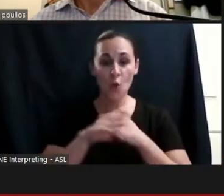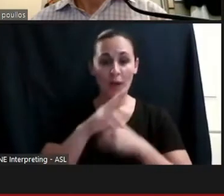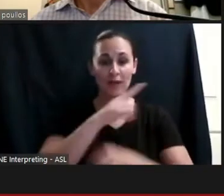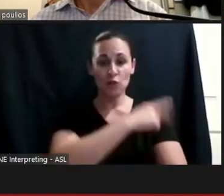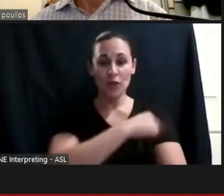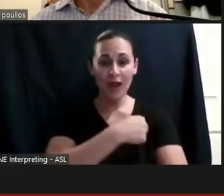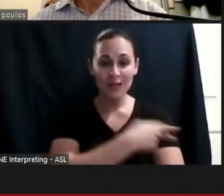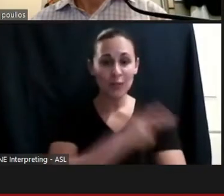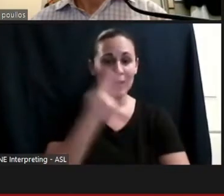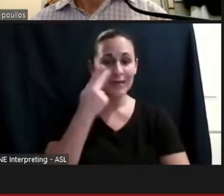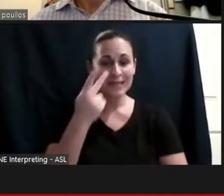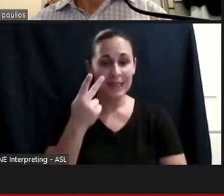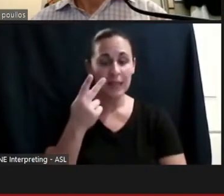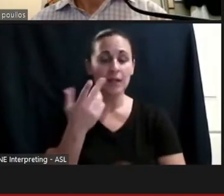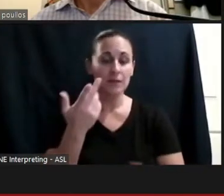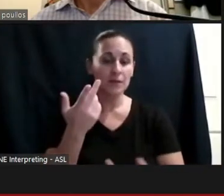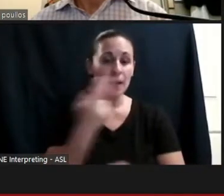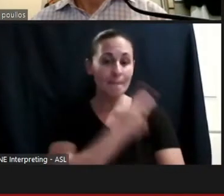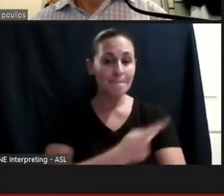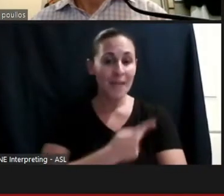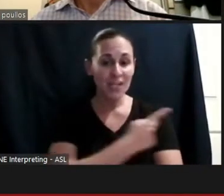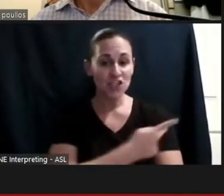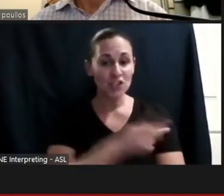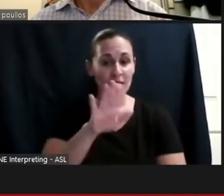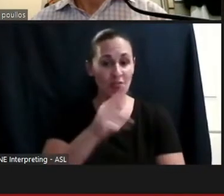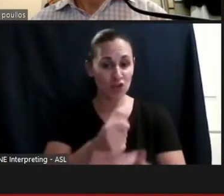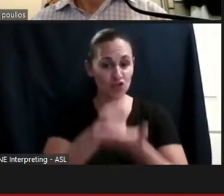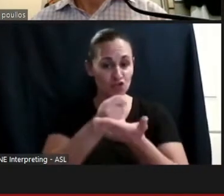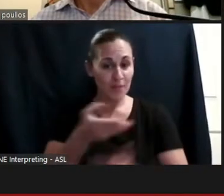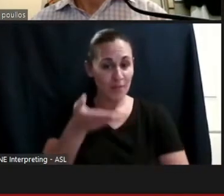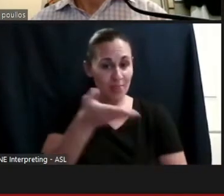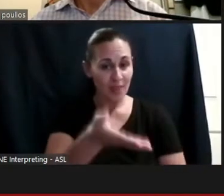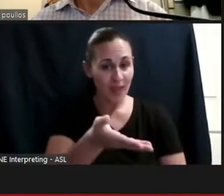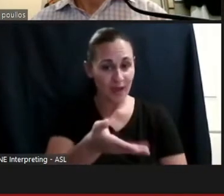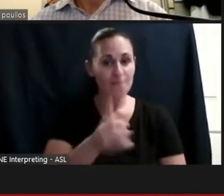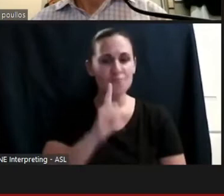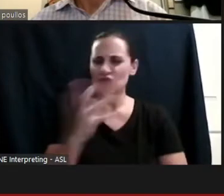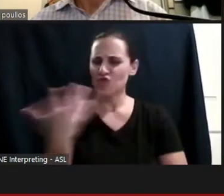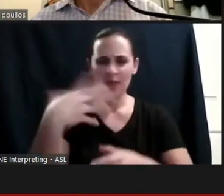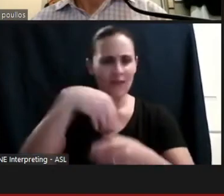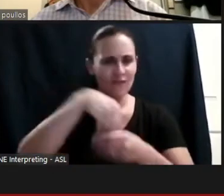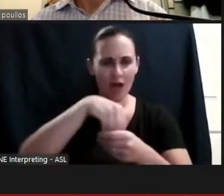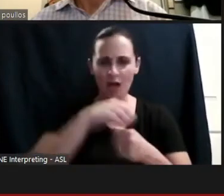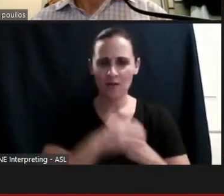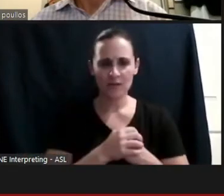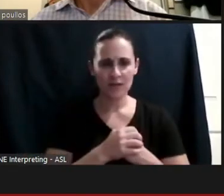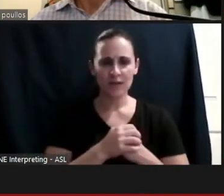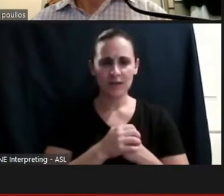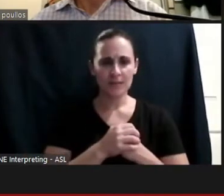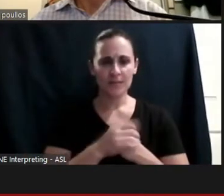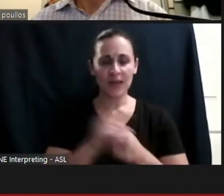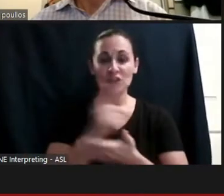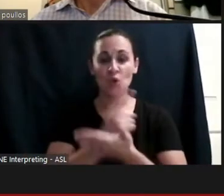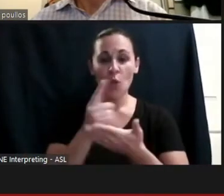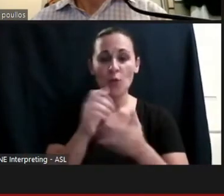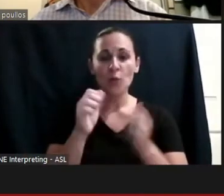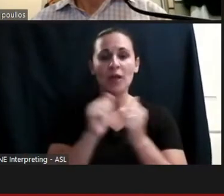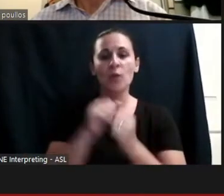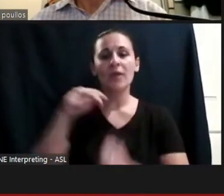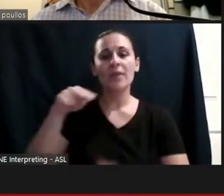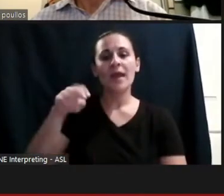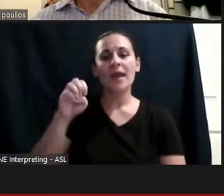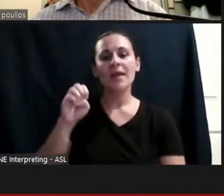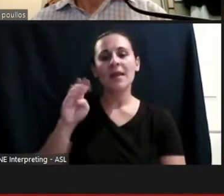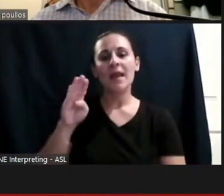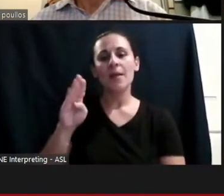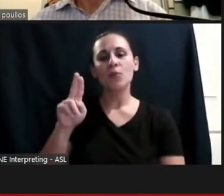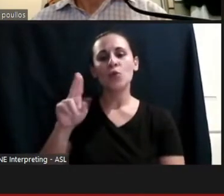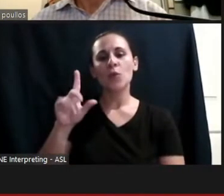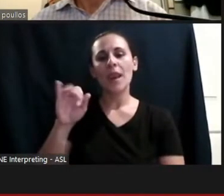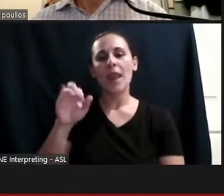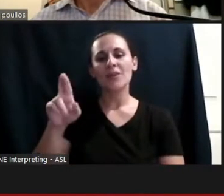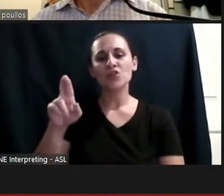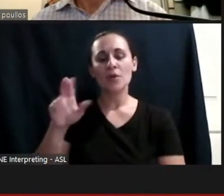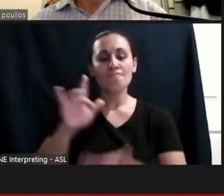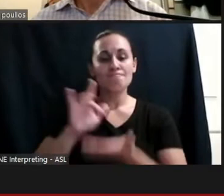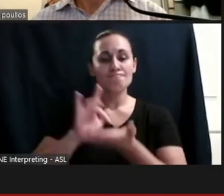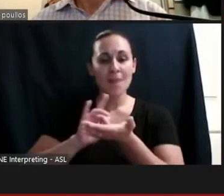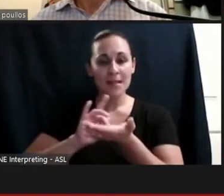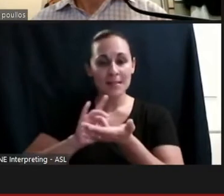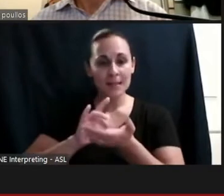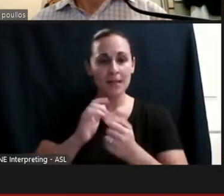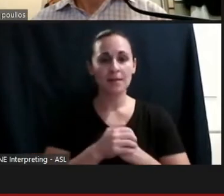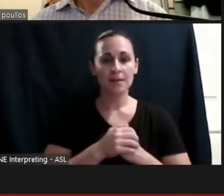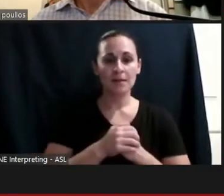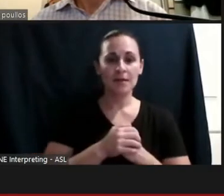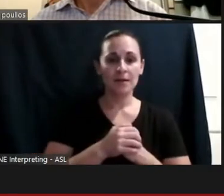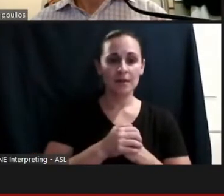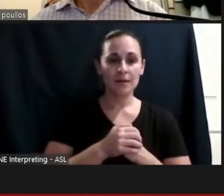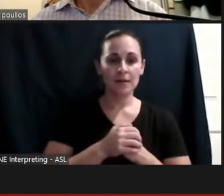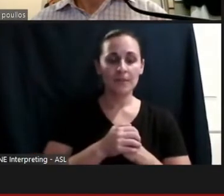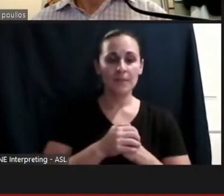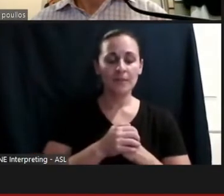And I was involved with nebulized medication that was so carcinogenic that the hospital staff had to